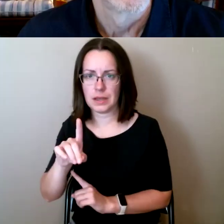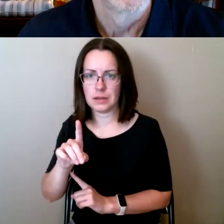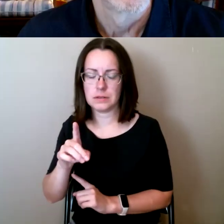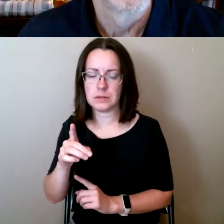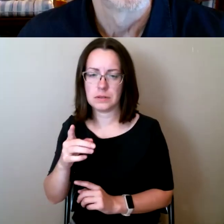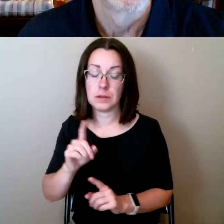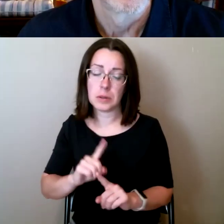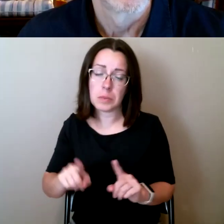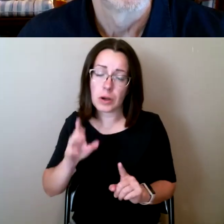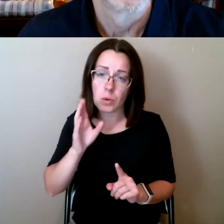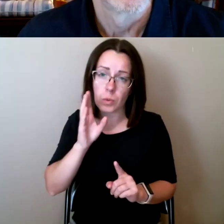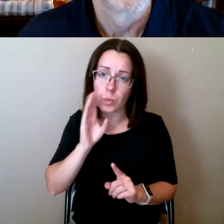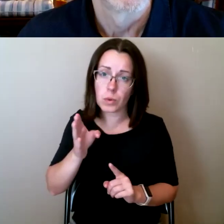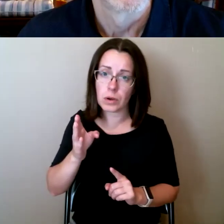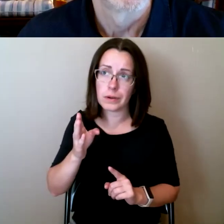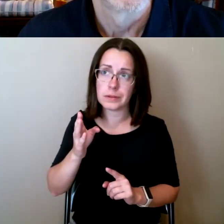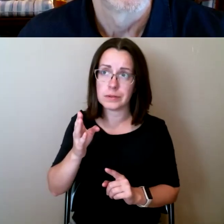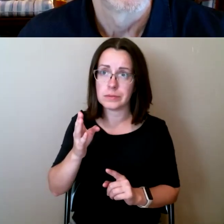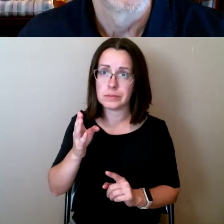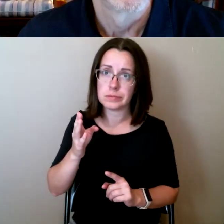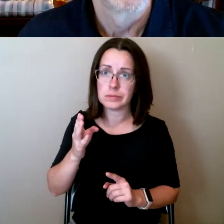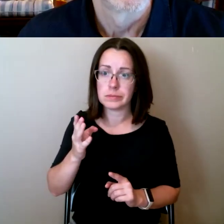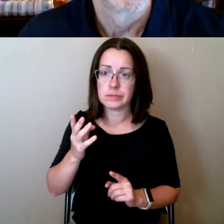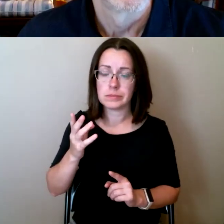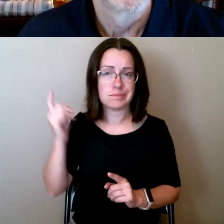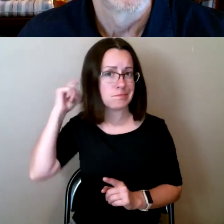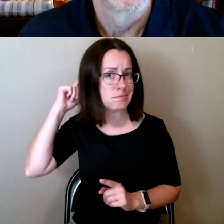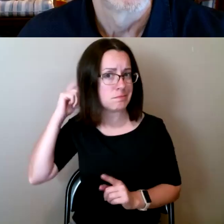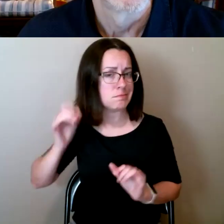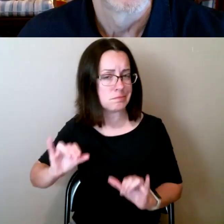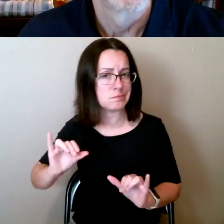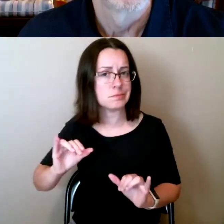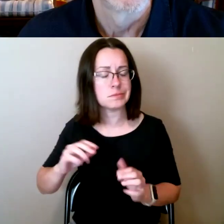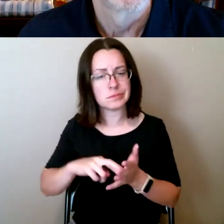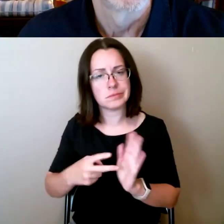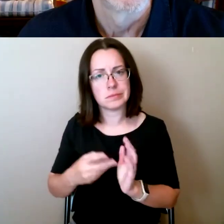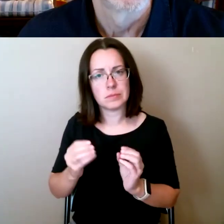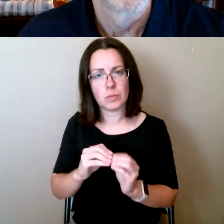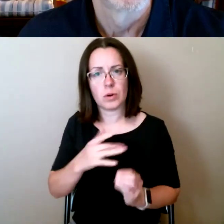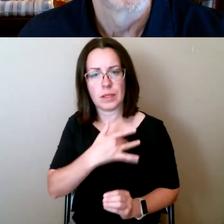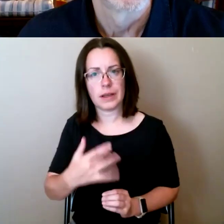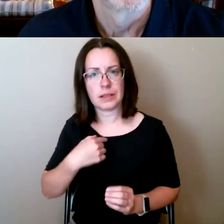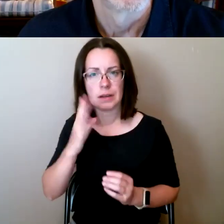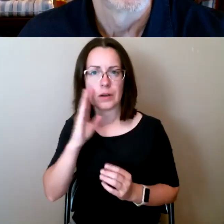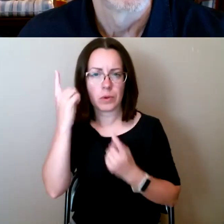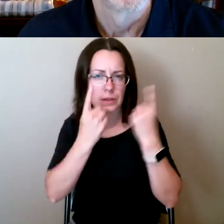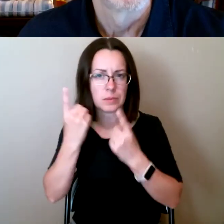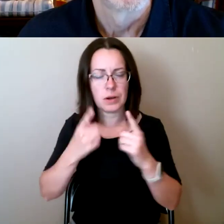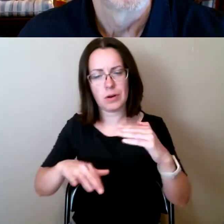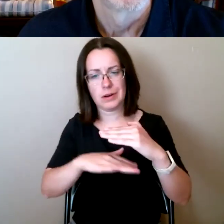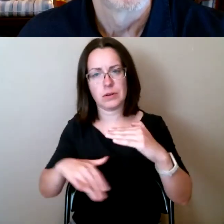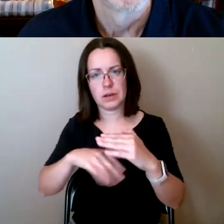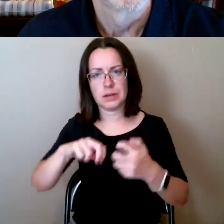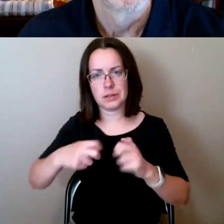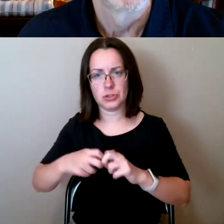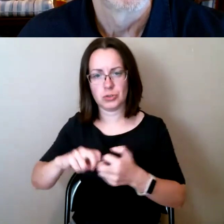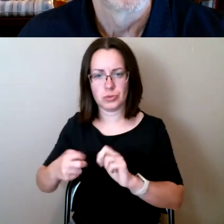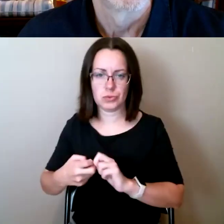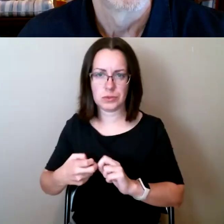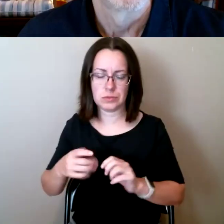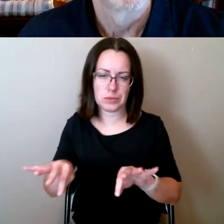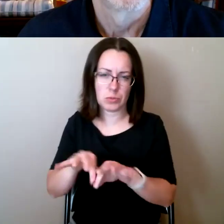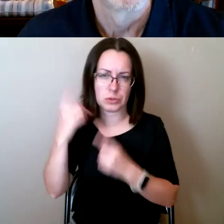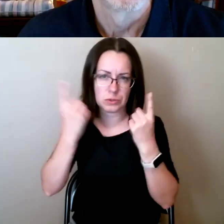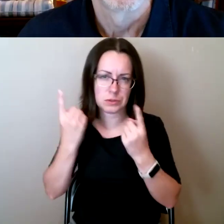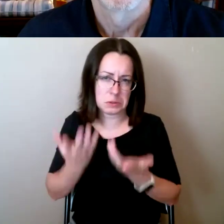would raise the likelihood of underlying issues perhaps needing to be considered.